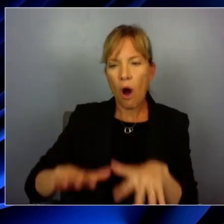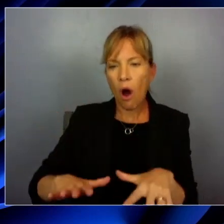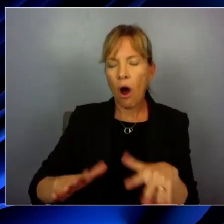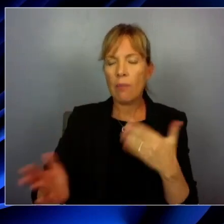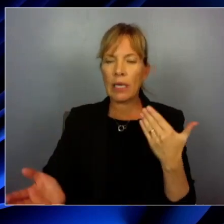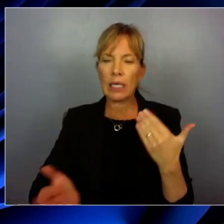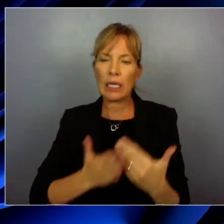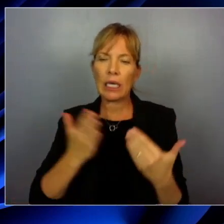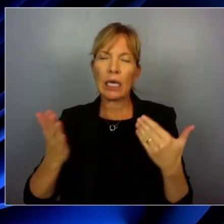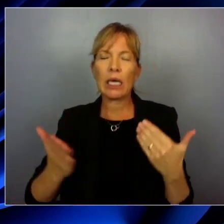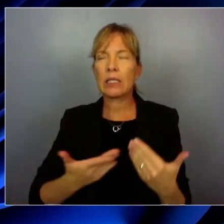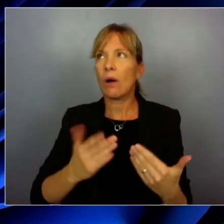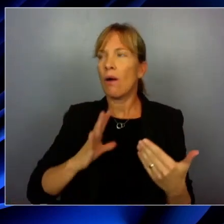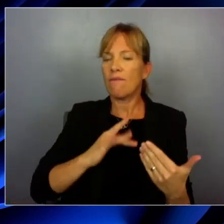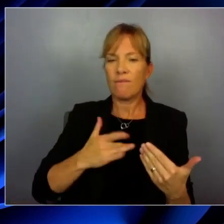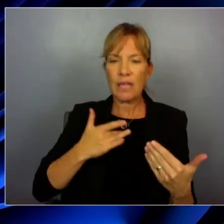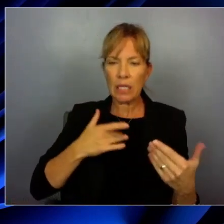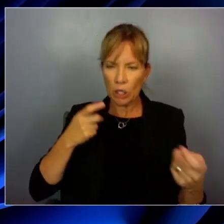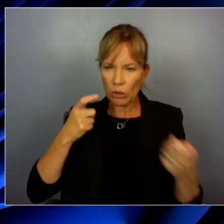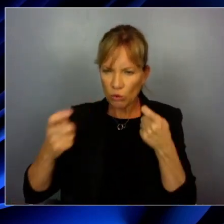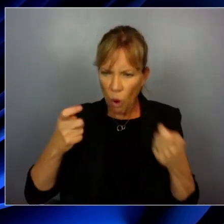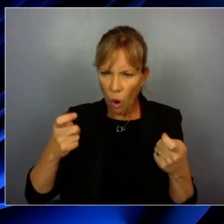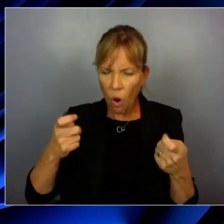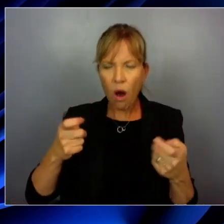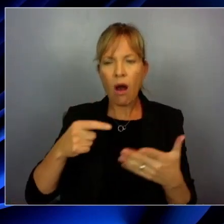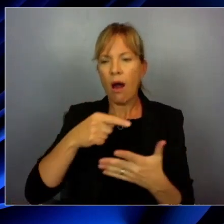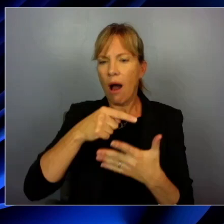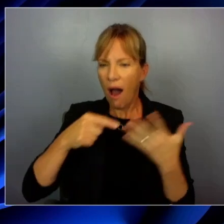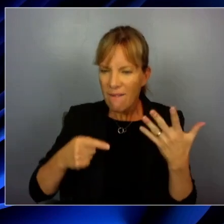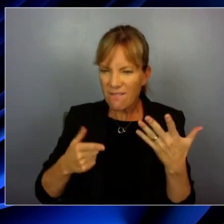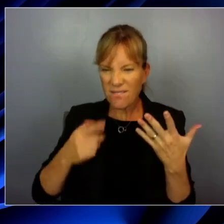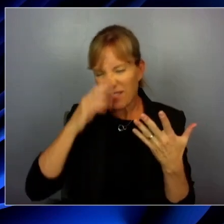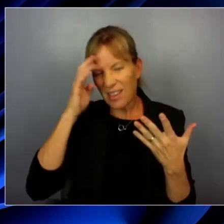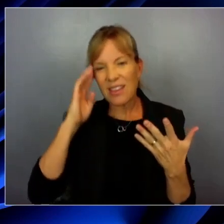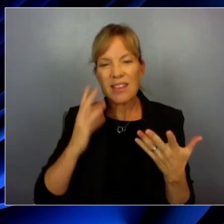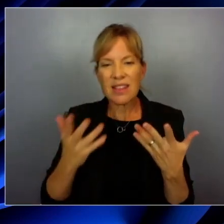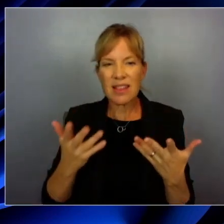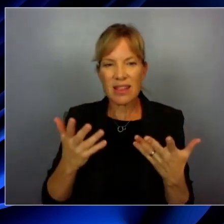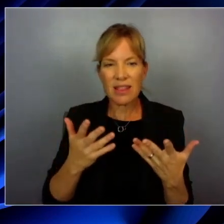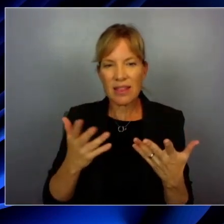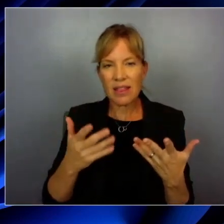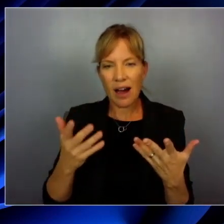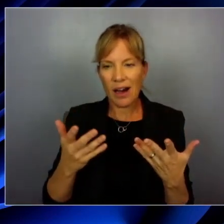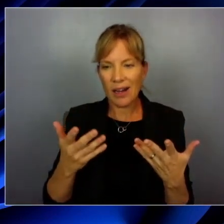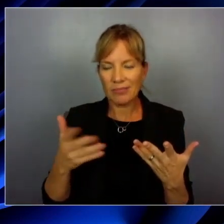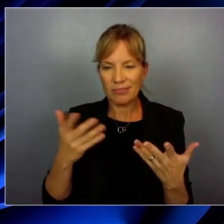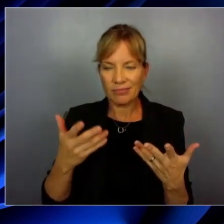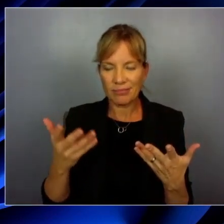and being in control of the. of the Start menu and the